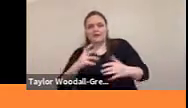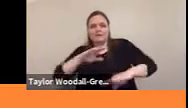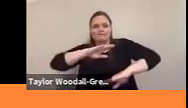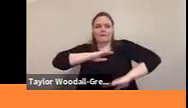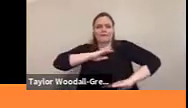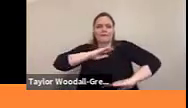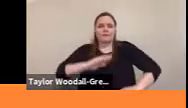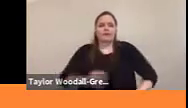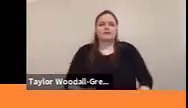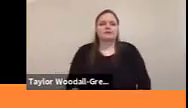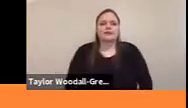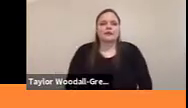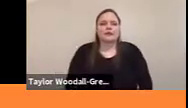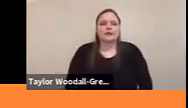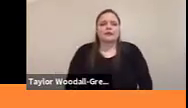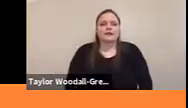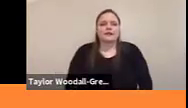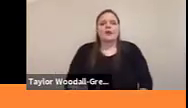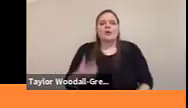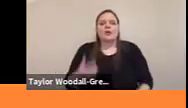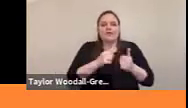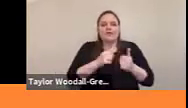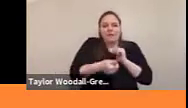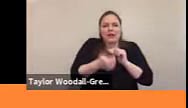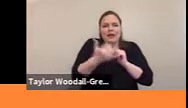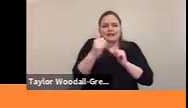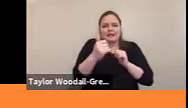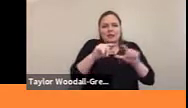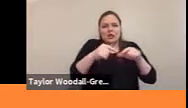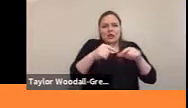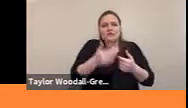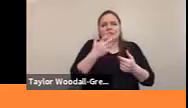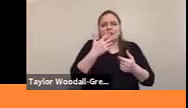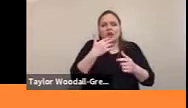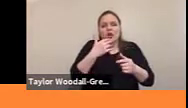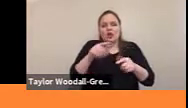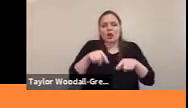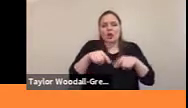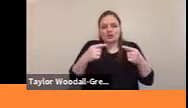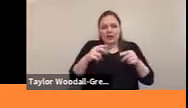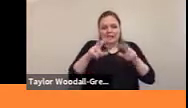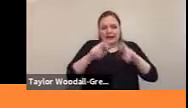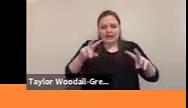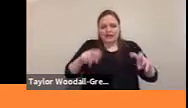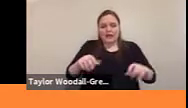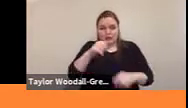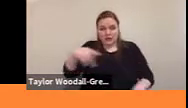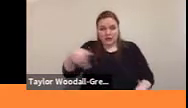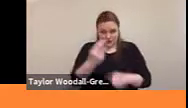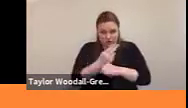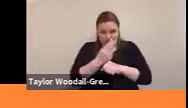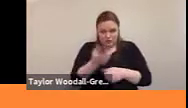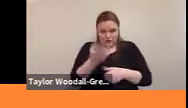There's also the Paciello Group's color contrast analyzer app, that you can use to input those hex codes or actually